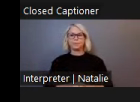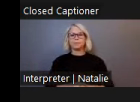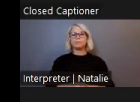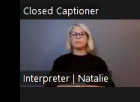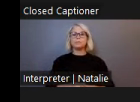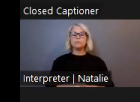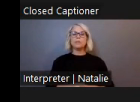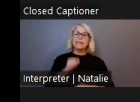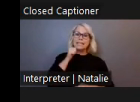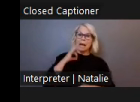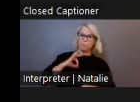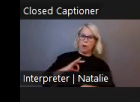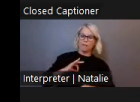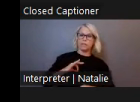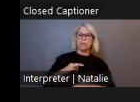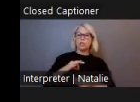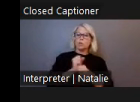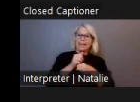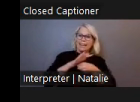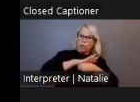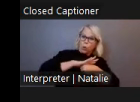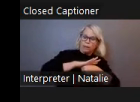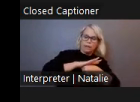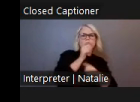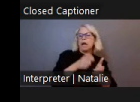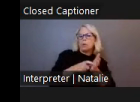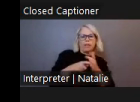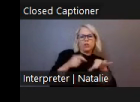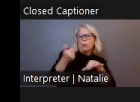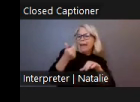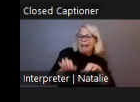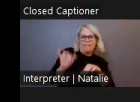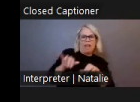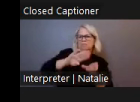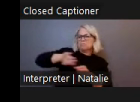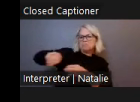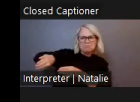A nonprofit created locally is not required to do any of that.